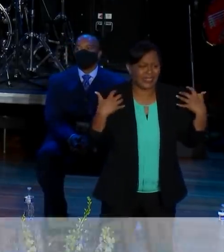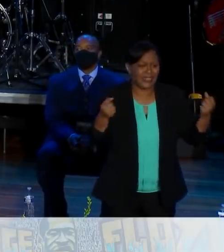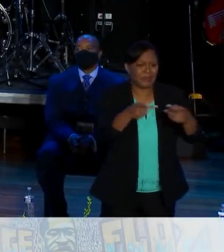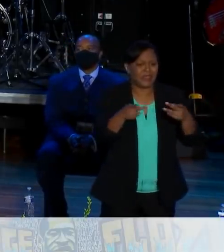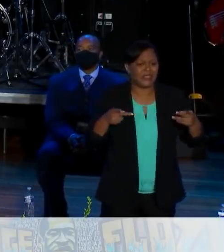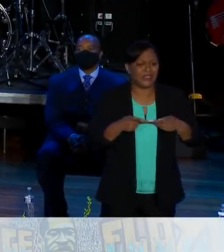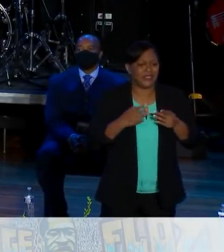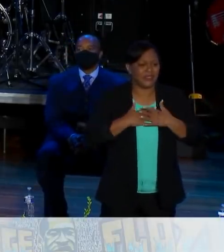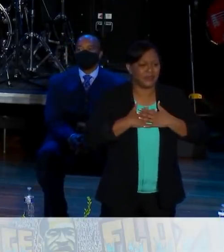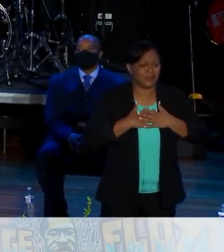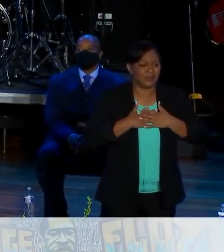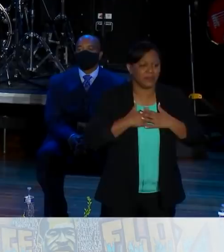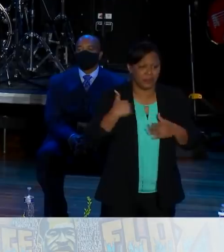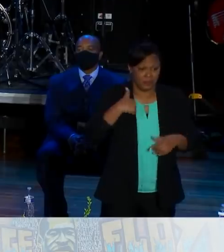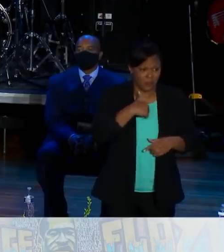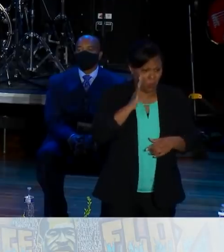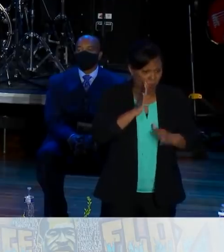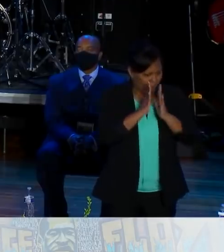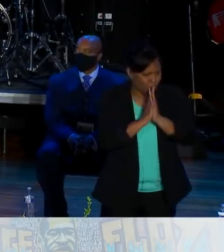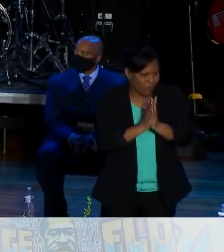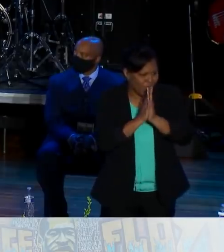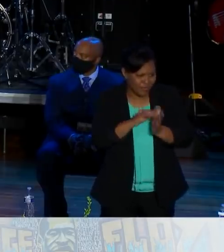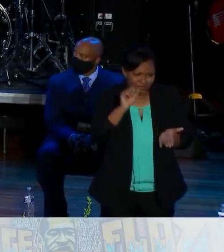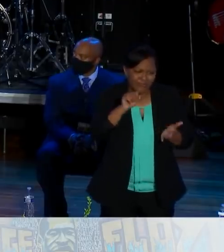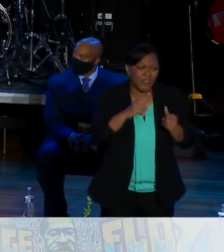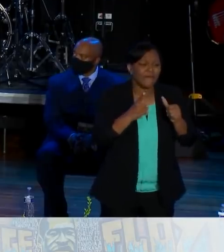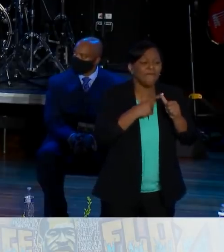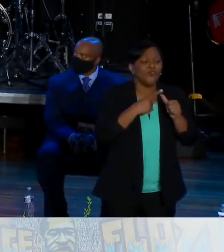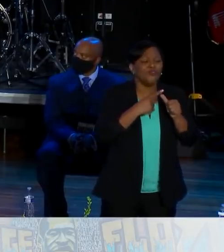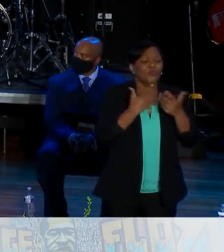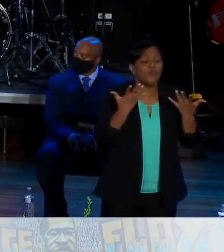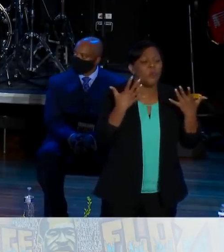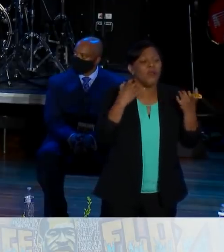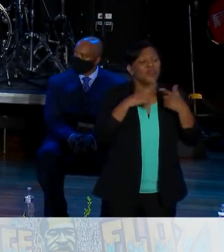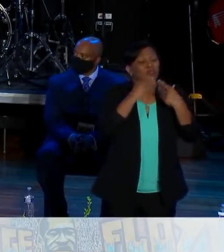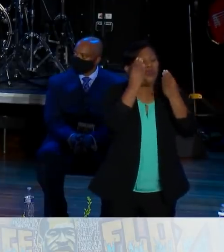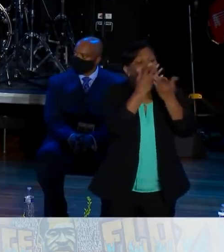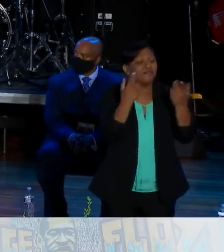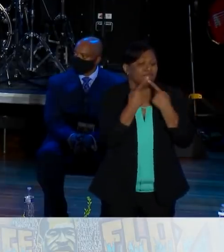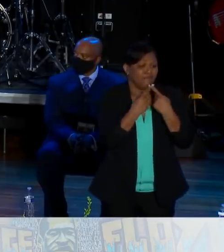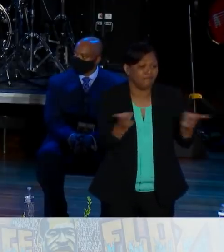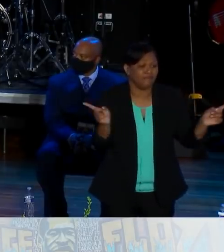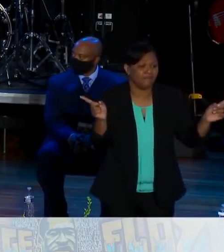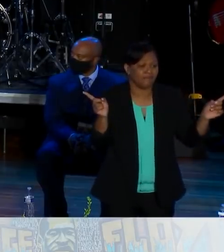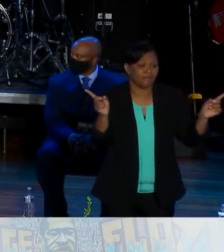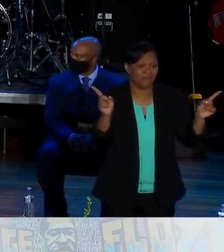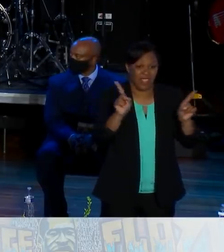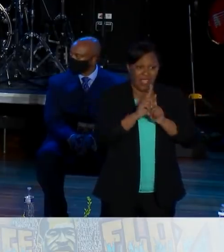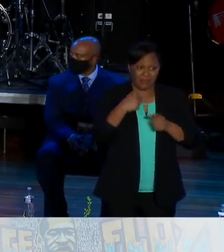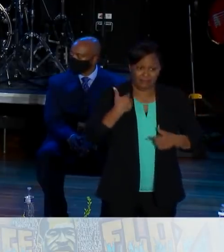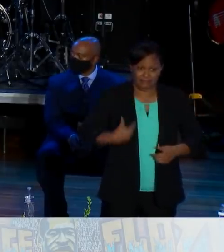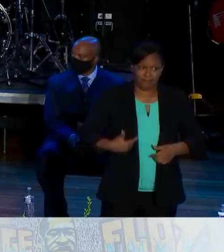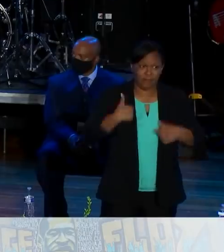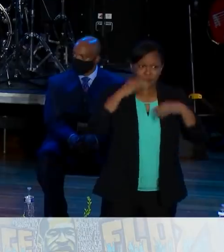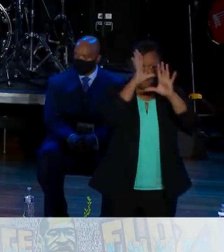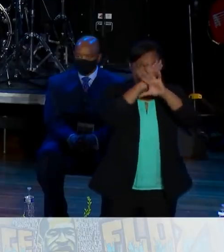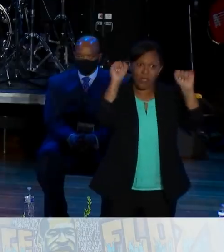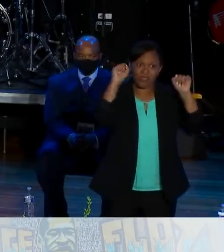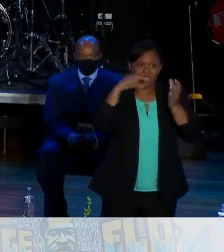IN JUST A MOMENT, I WANT TO OFFER A BRIEF PRAYER. BUT BEFORE I OFFER THAT BRIEF PRAYER, I JUST WANT TO ANNOUNCE